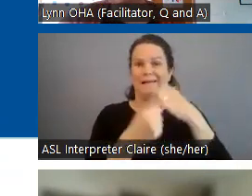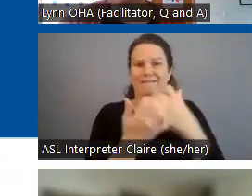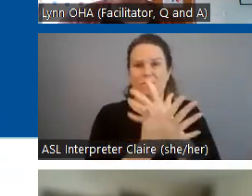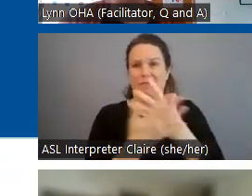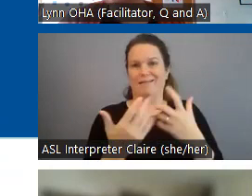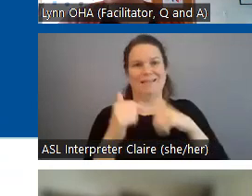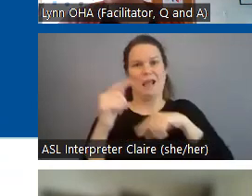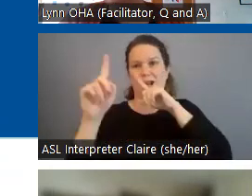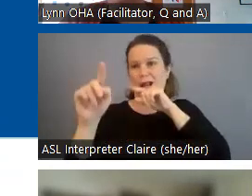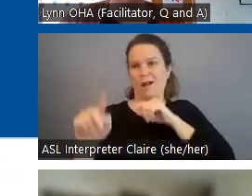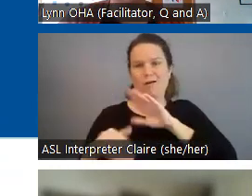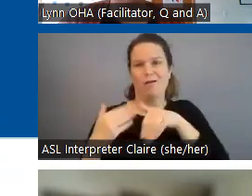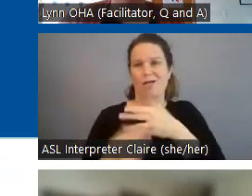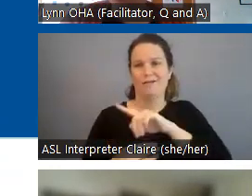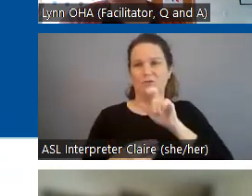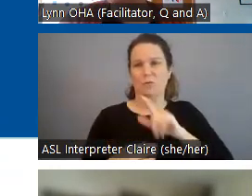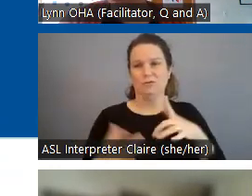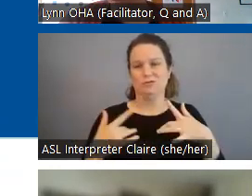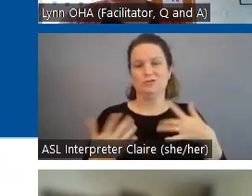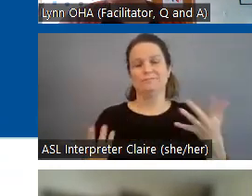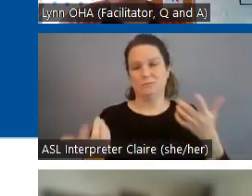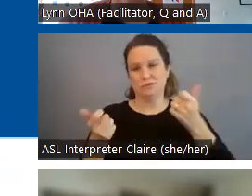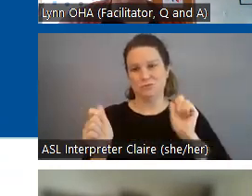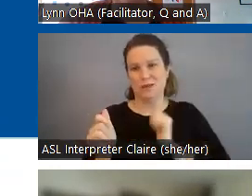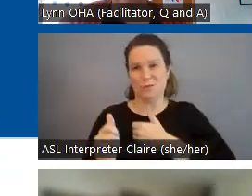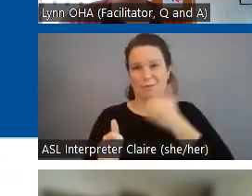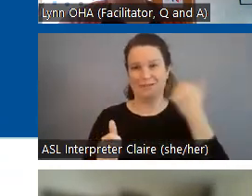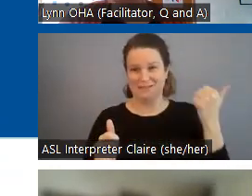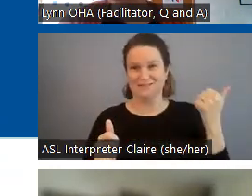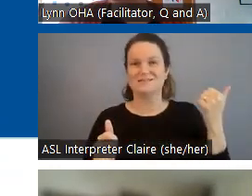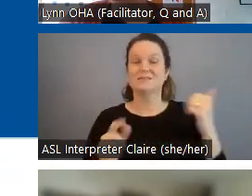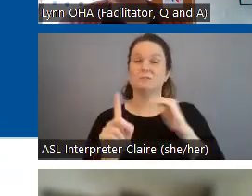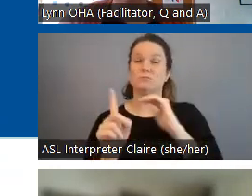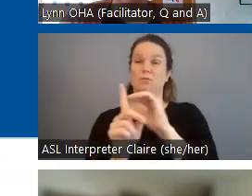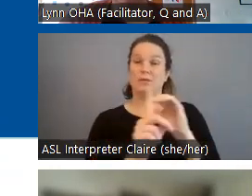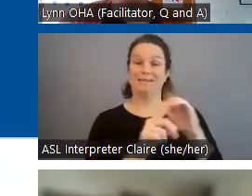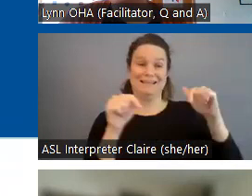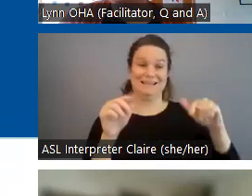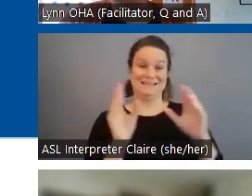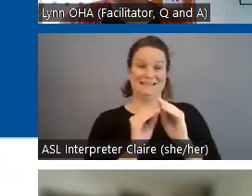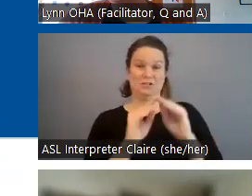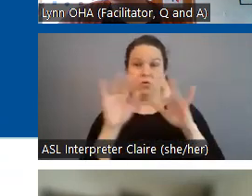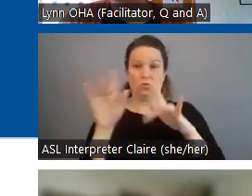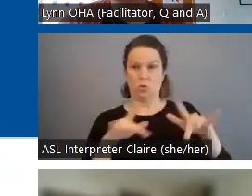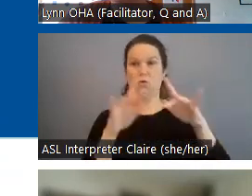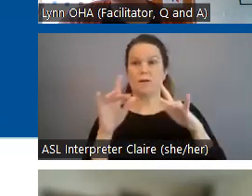everyone's questions and concerns, but we will do our best. As a reminder this